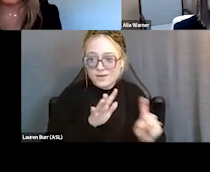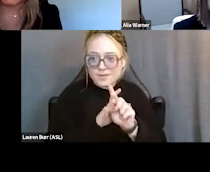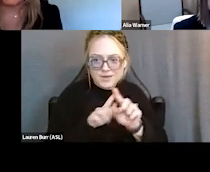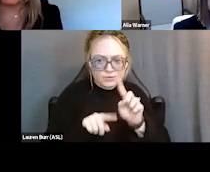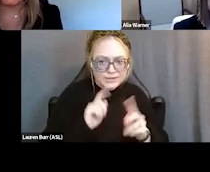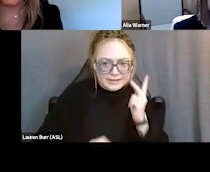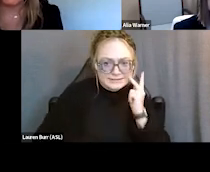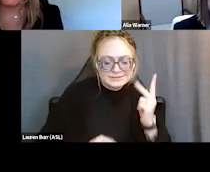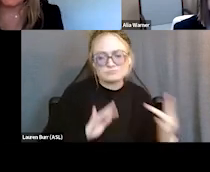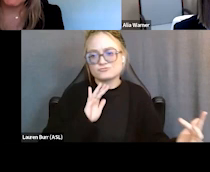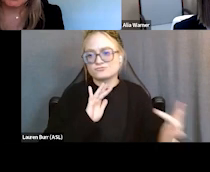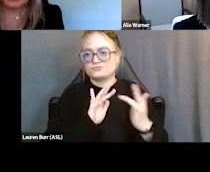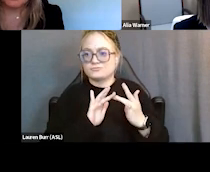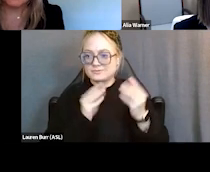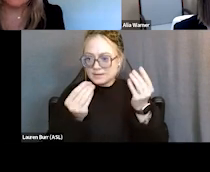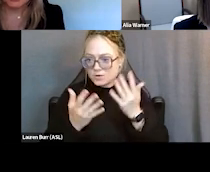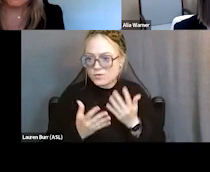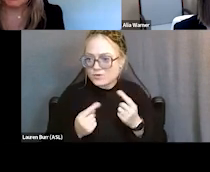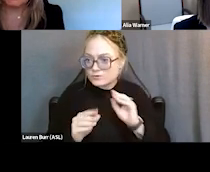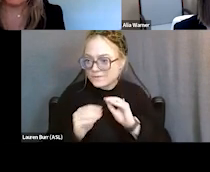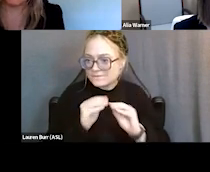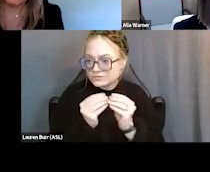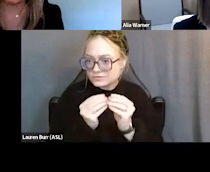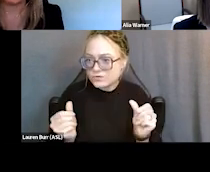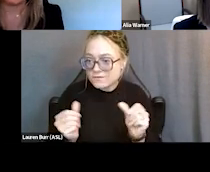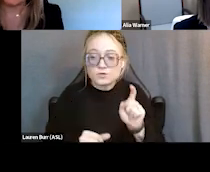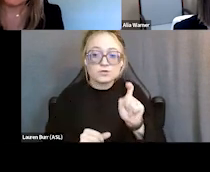We'll try to troubleshoot. You should be able to change the view on your screen